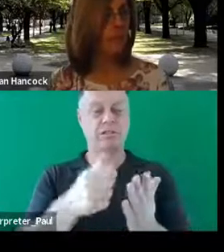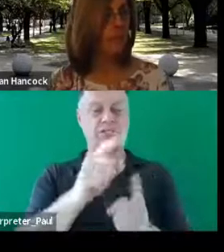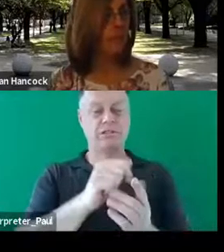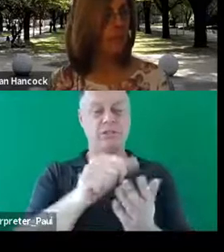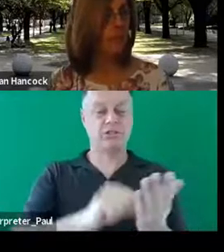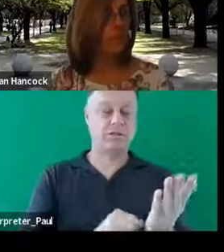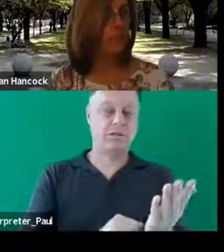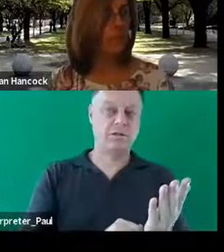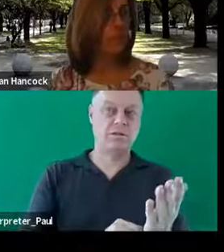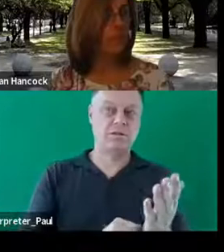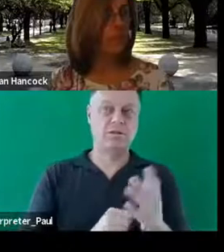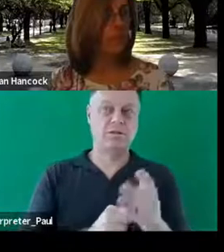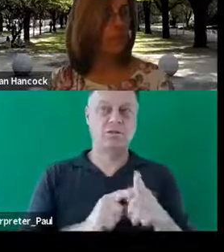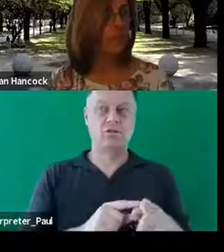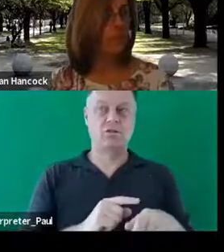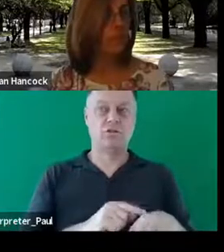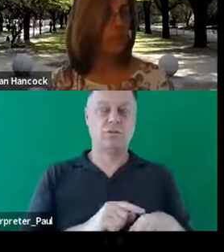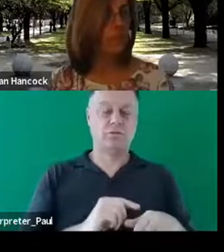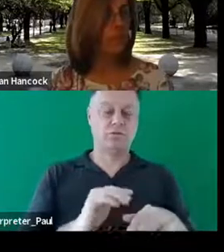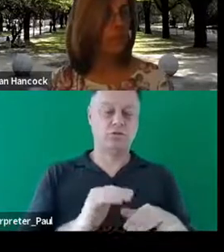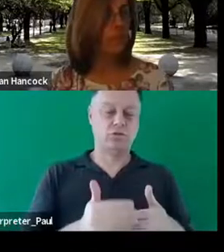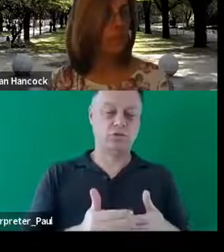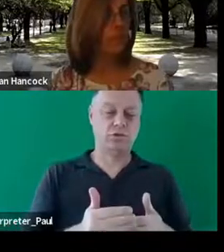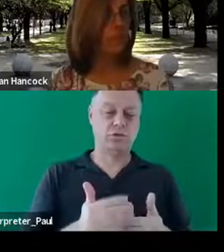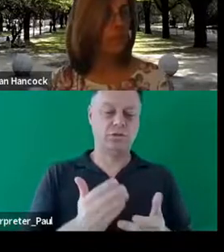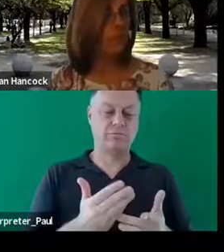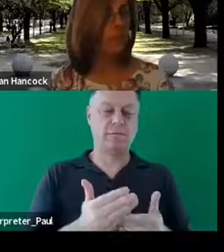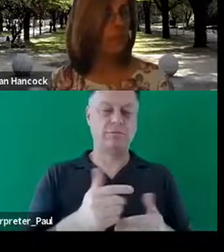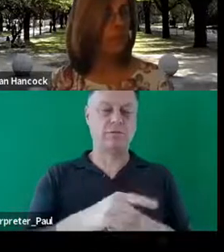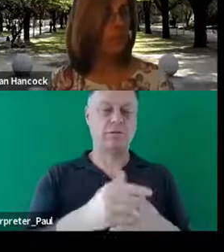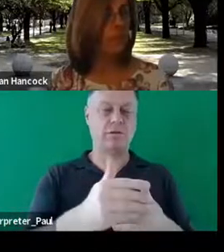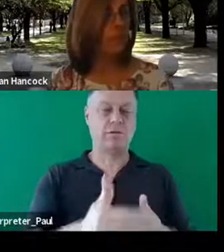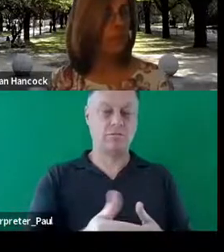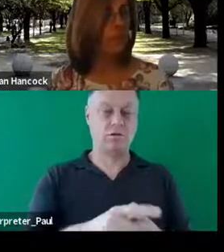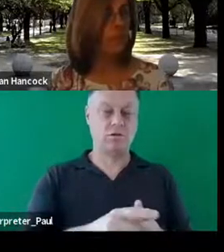medium and long-term goals, with an emphasis on their academic and employment needs.